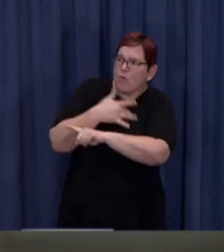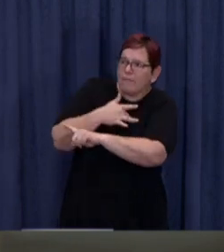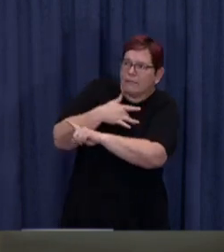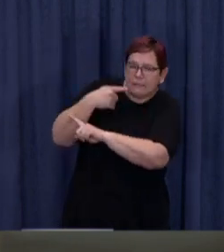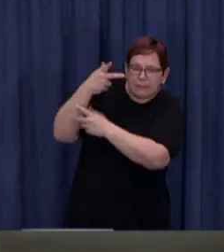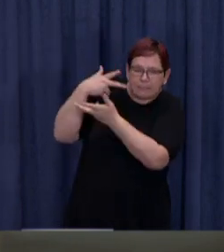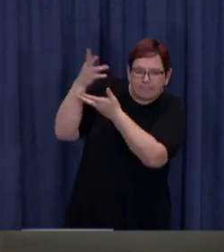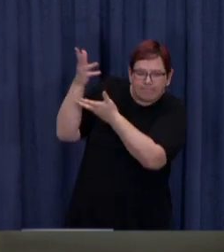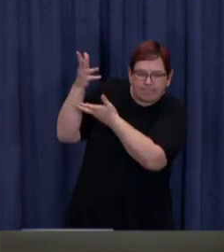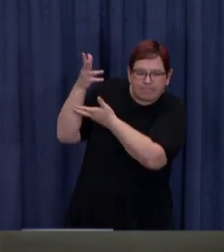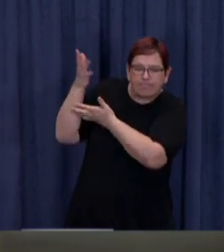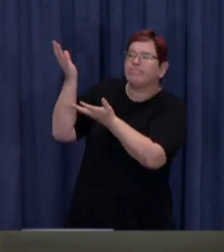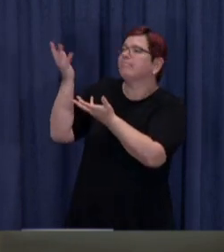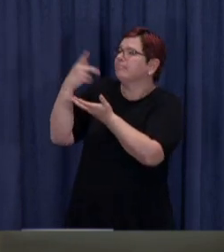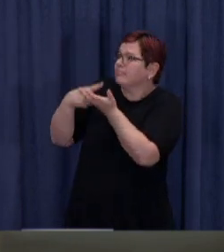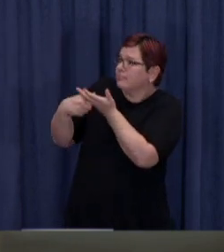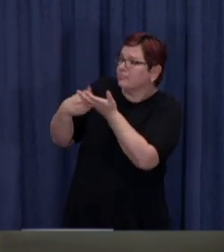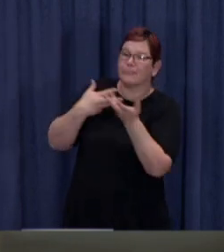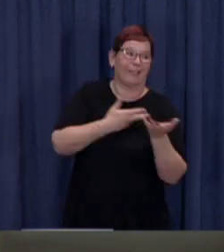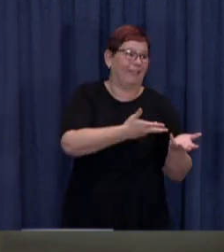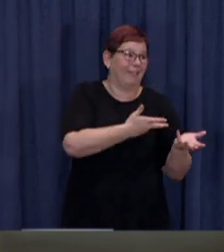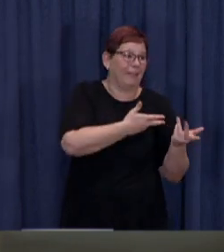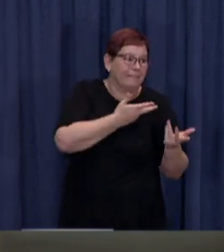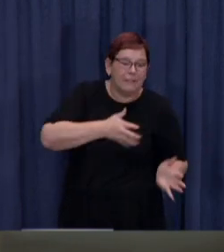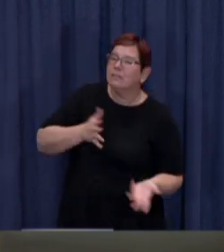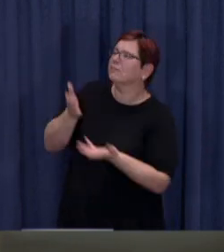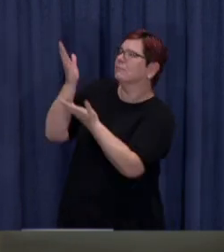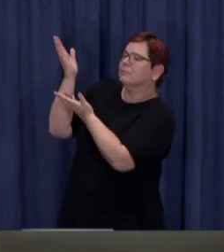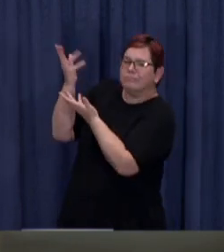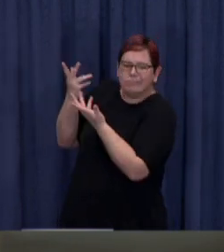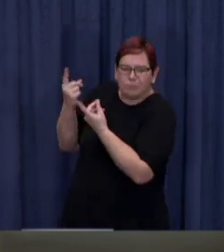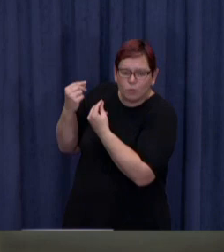leadership and with the leadership in the construction industry Thank You mayor and